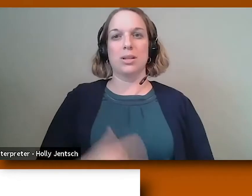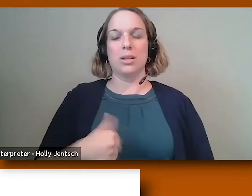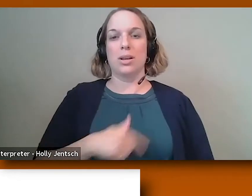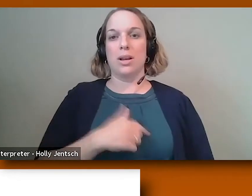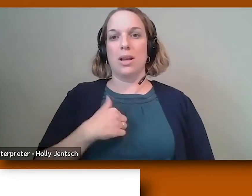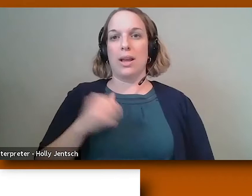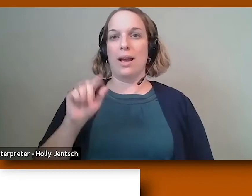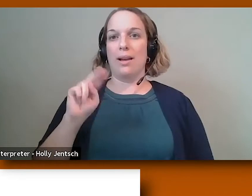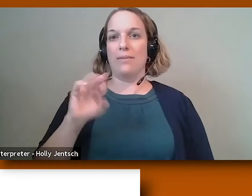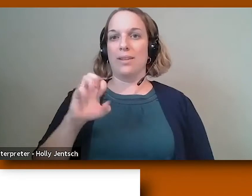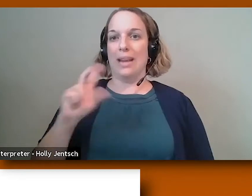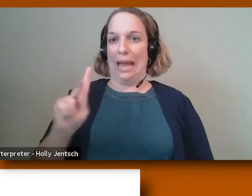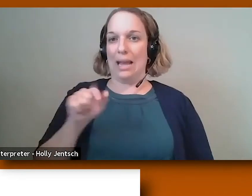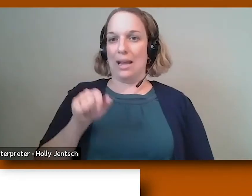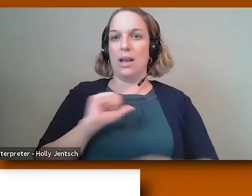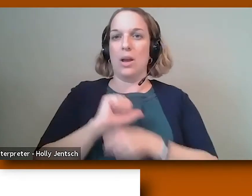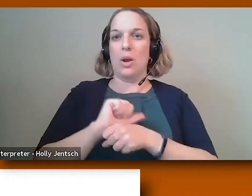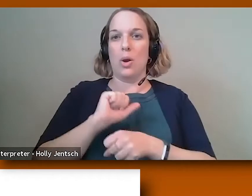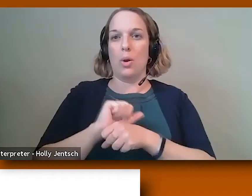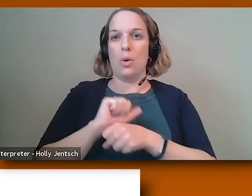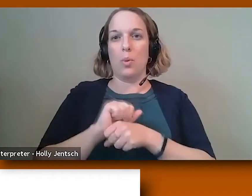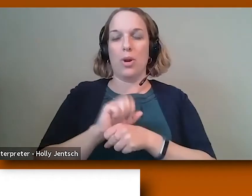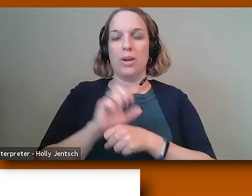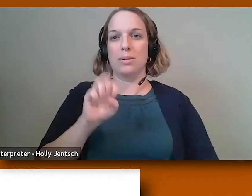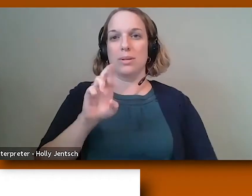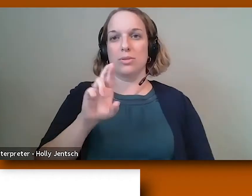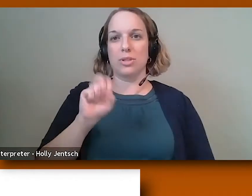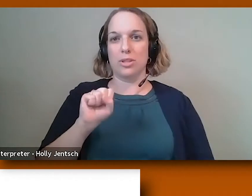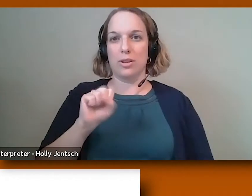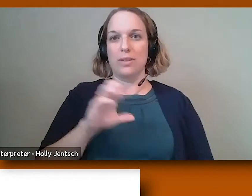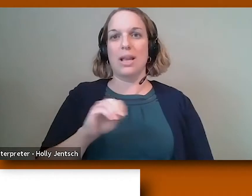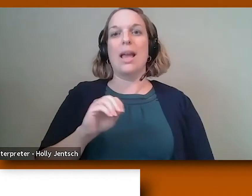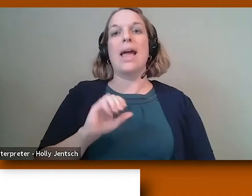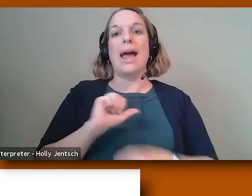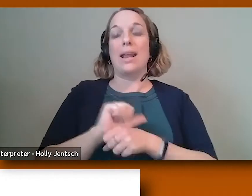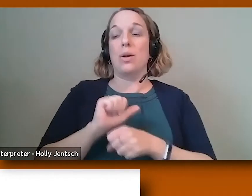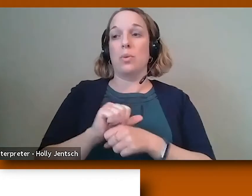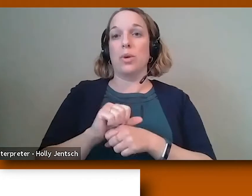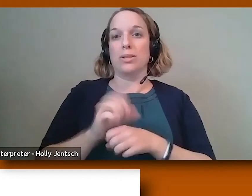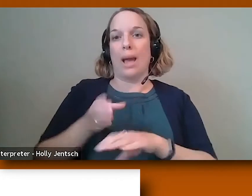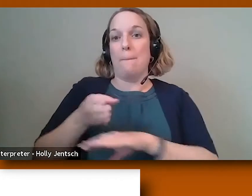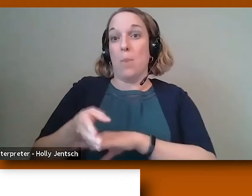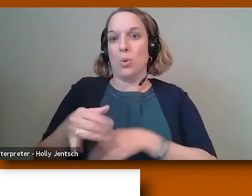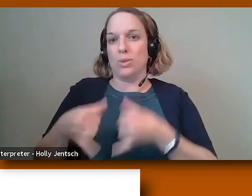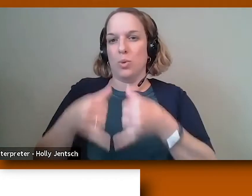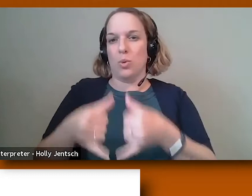in the Sponsored Research Services, who works on postawards. Once an award is given, he'll take care of it